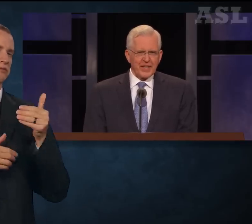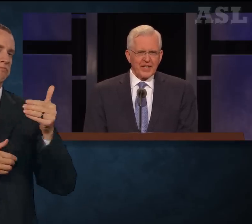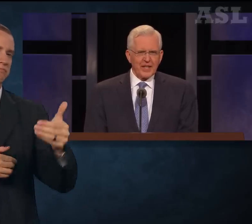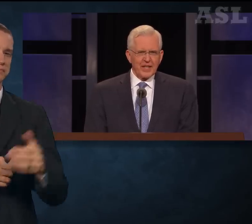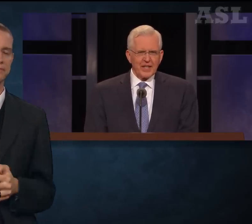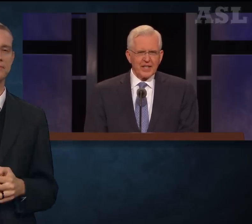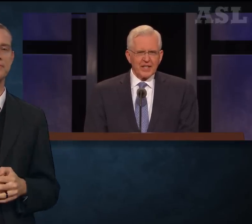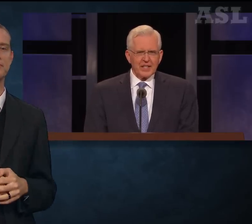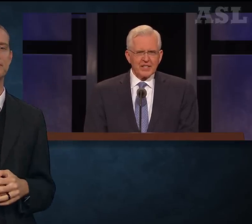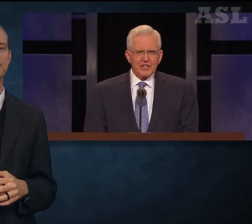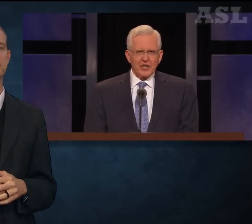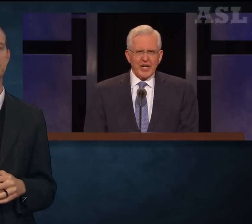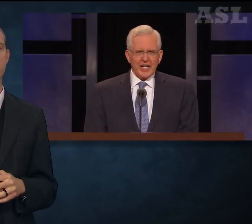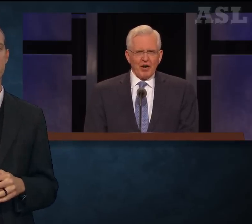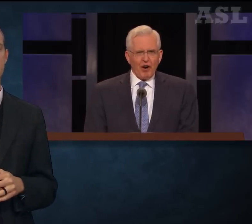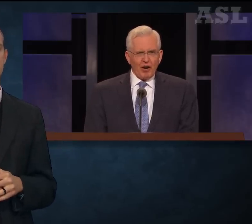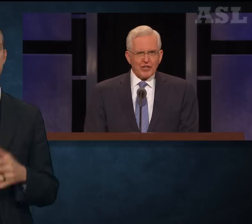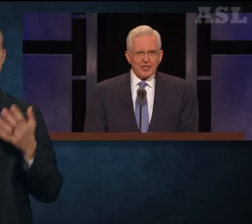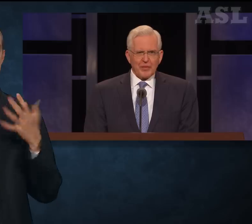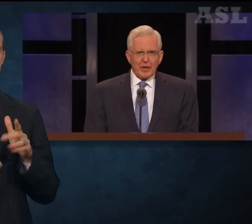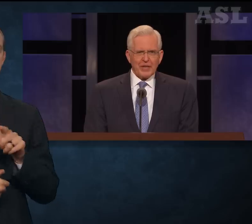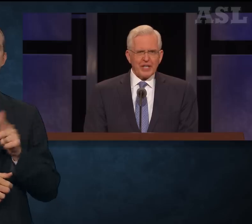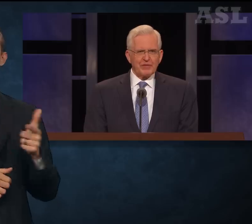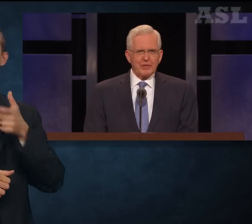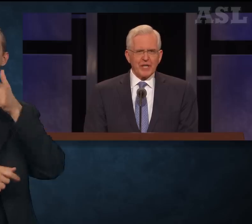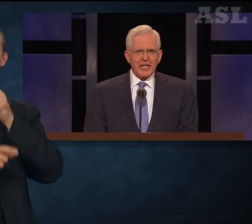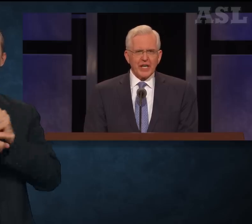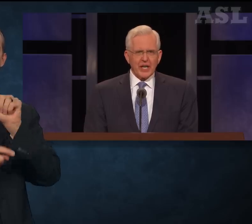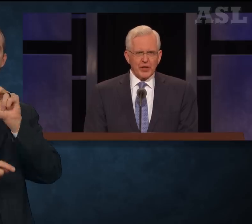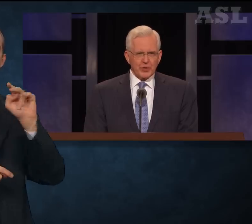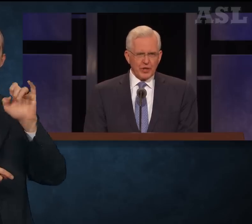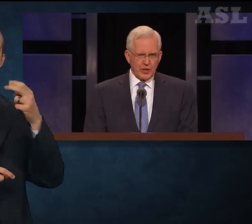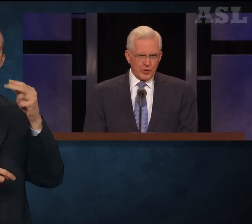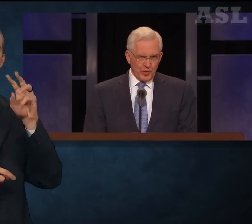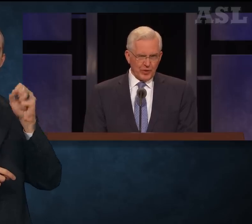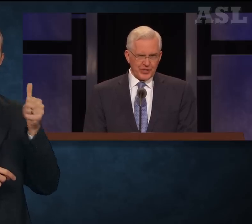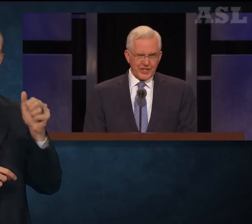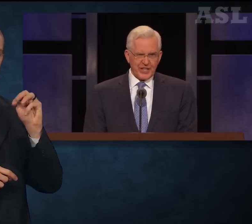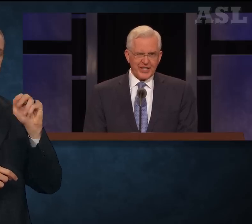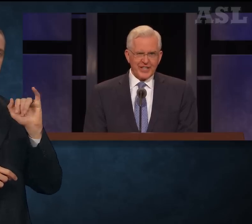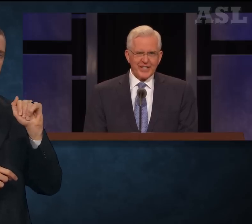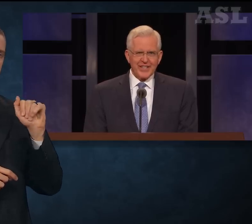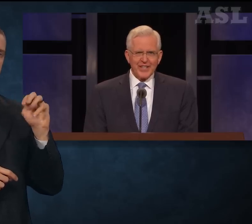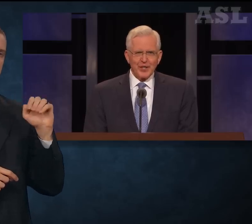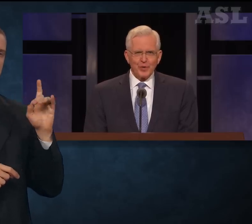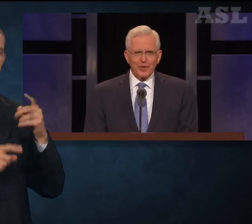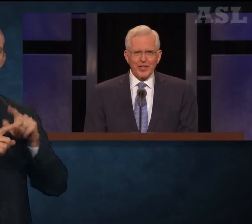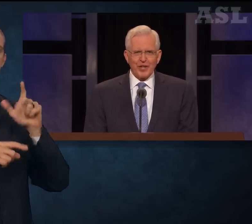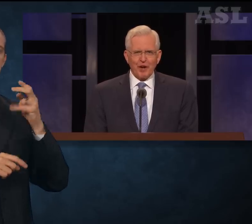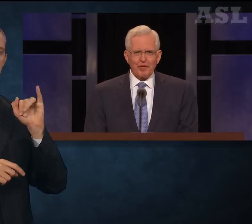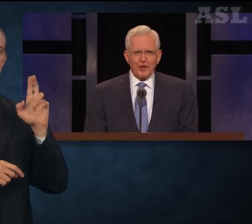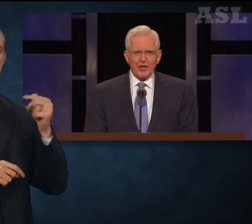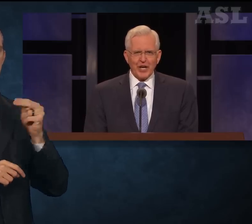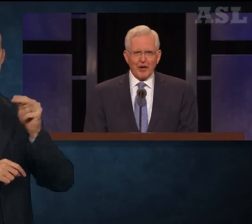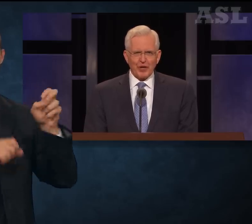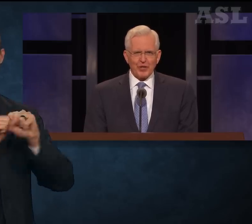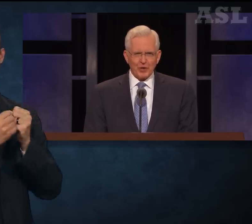ANNOUNCED BY PRESIDENT NELSON.